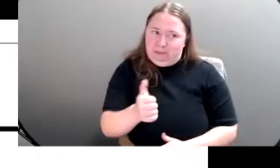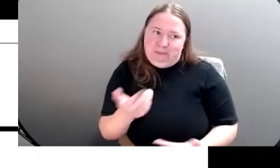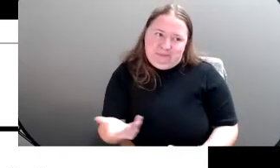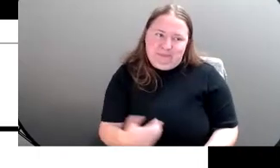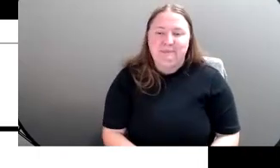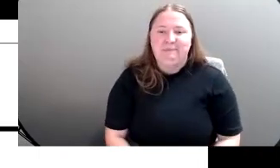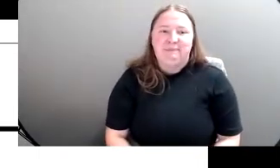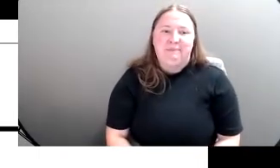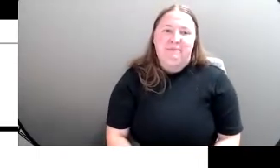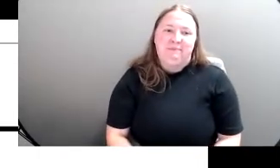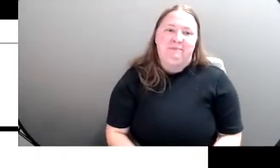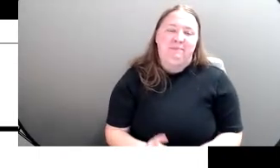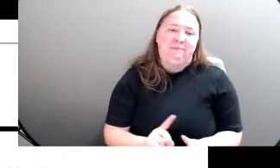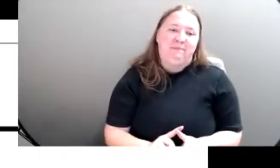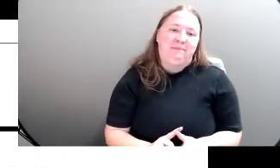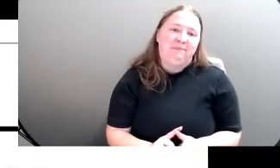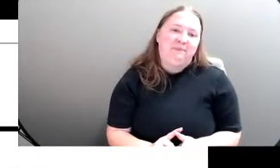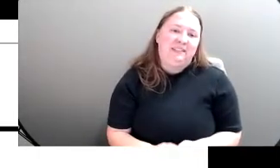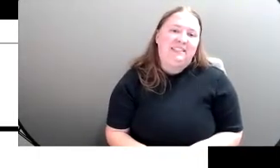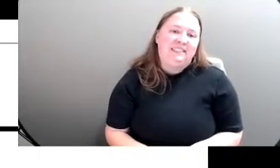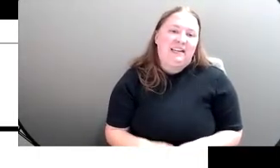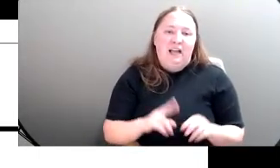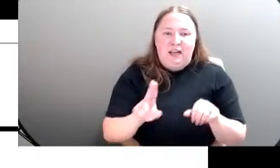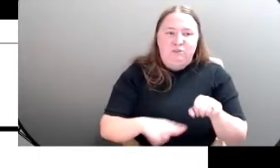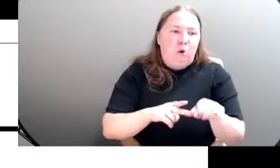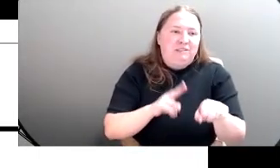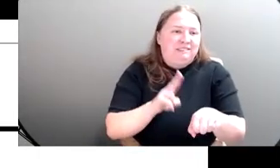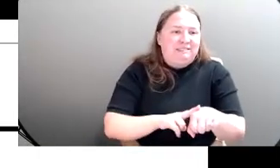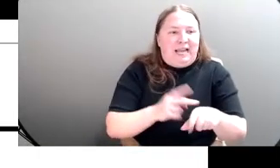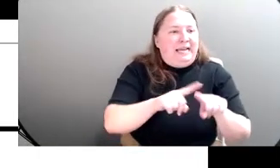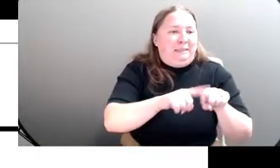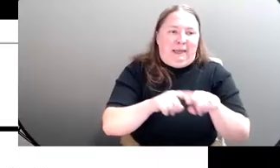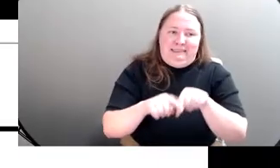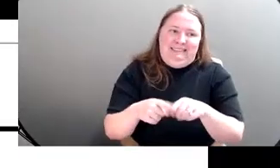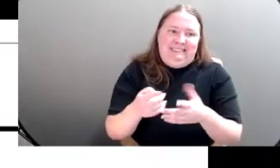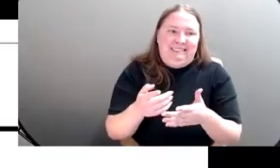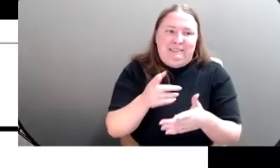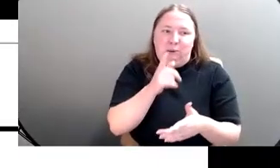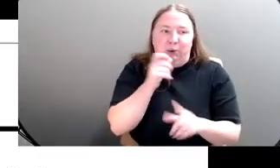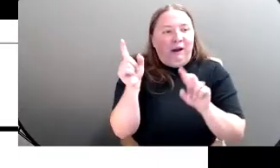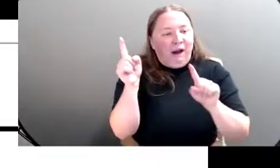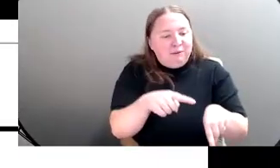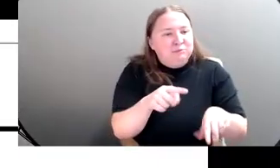But it's and it of course it is subjective. Right. The reviewers are going to have a subjective take.